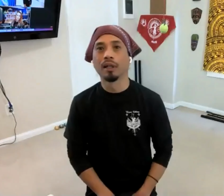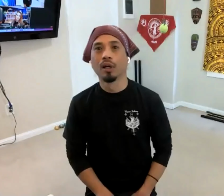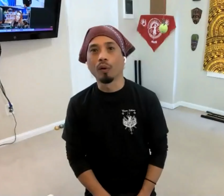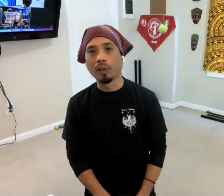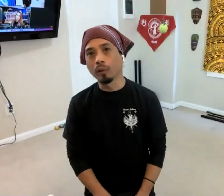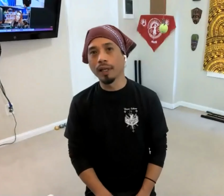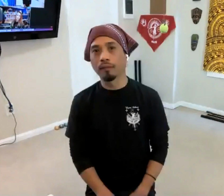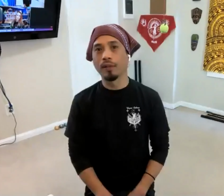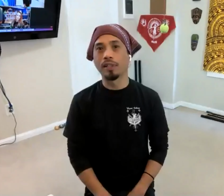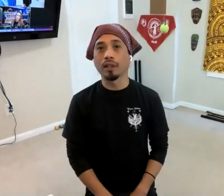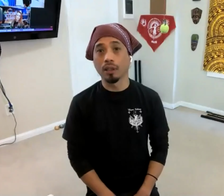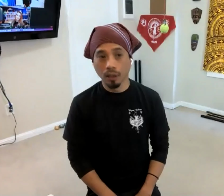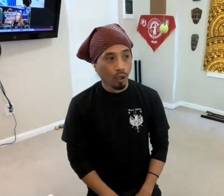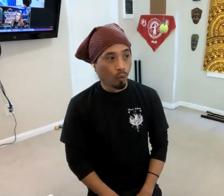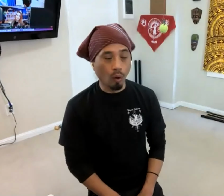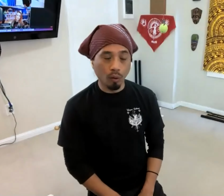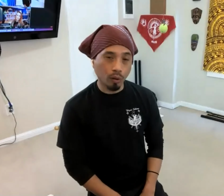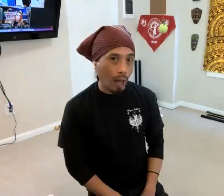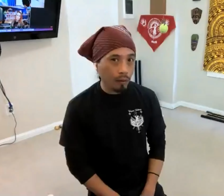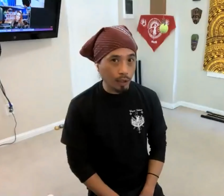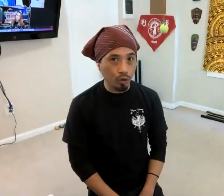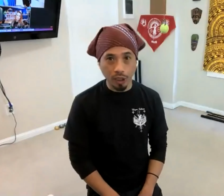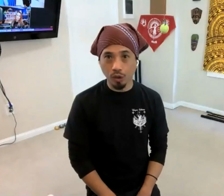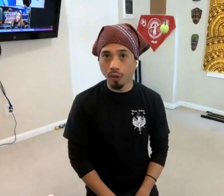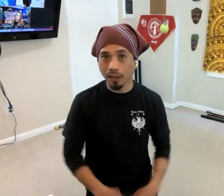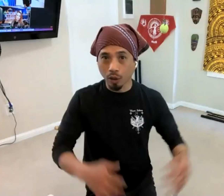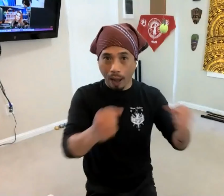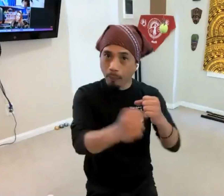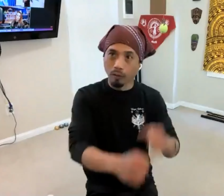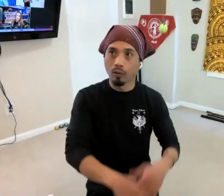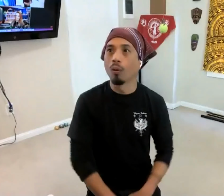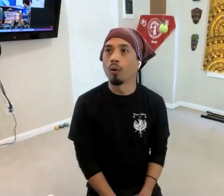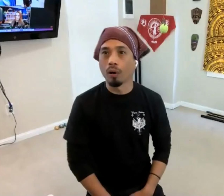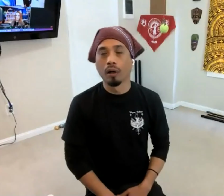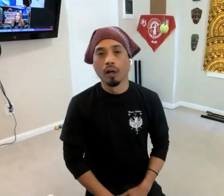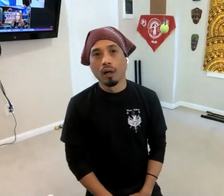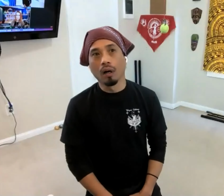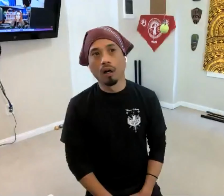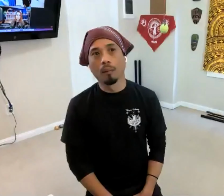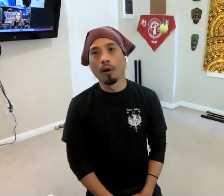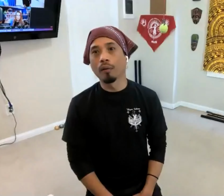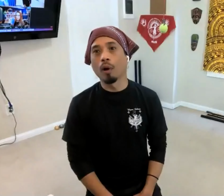HOWEVER, AFTER COVID, WHERE PEOPLE CAN'T PHYSICALLY ROLL ON